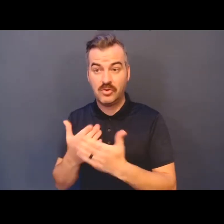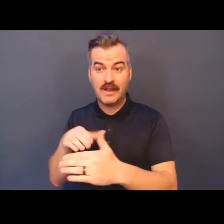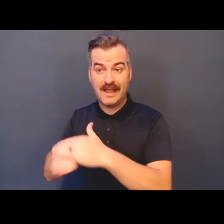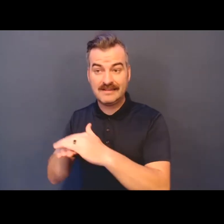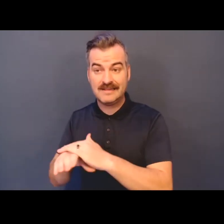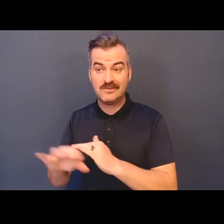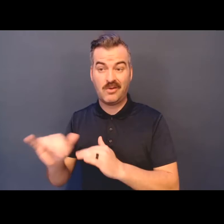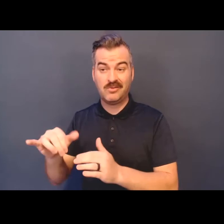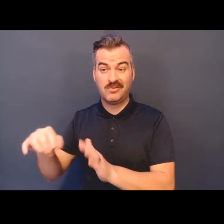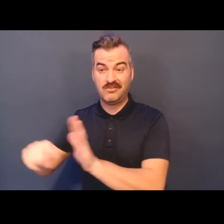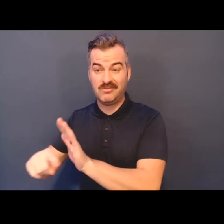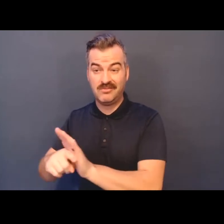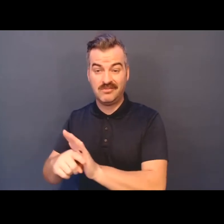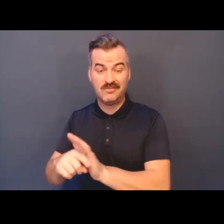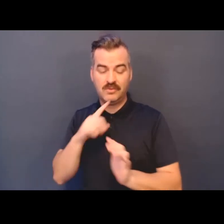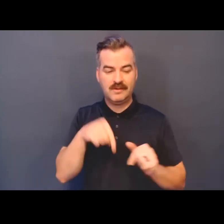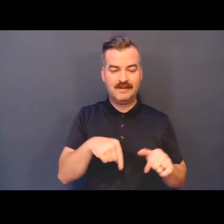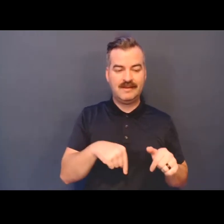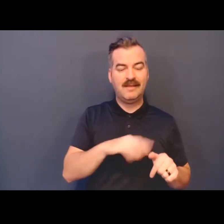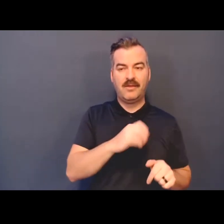of the way that attitudes shape clinical decision making.